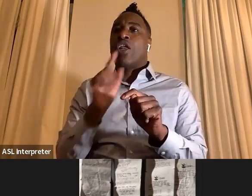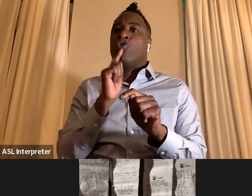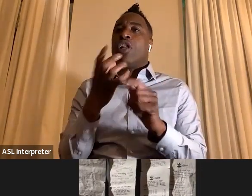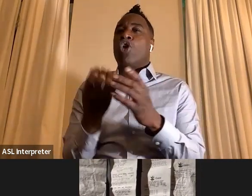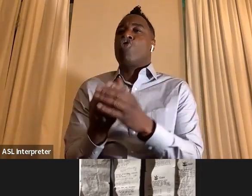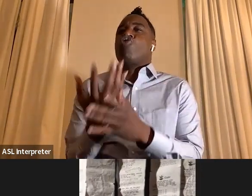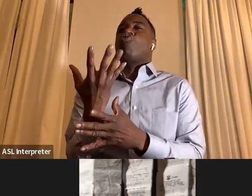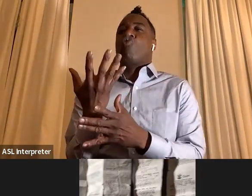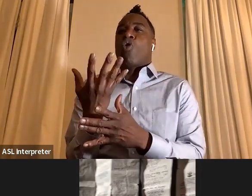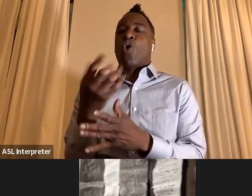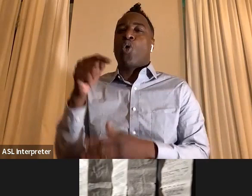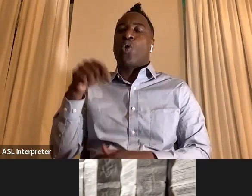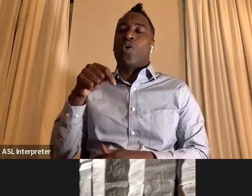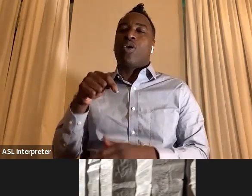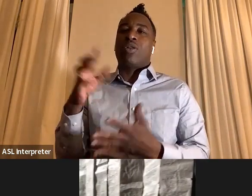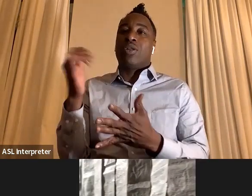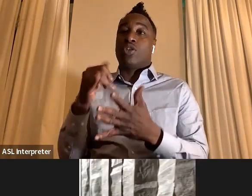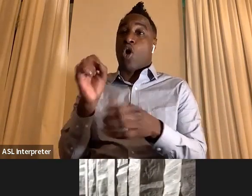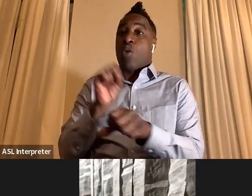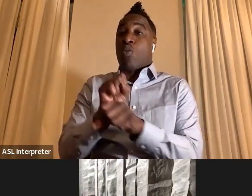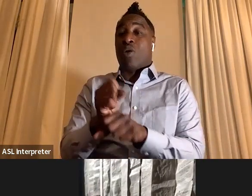big it could get, you know, and just to think like I'm